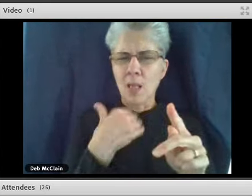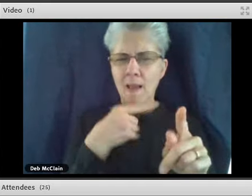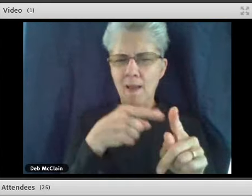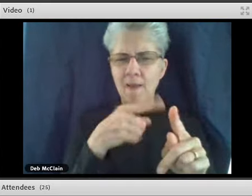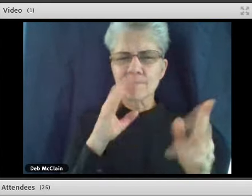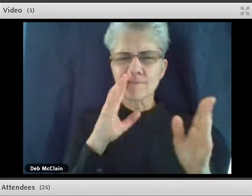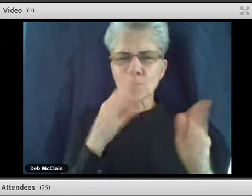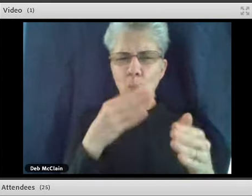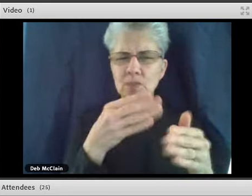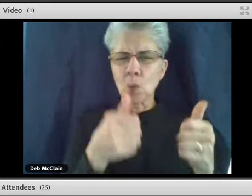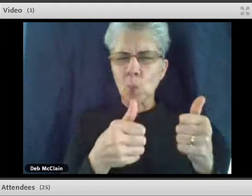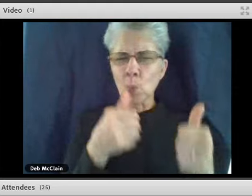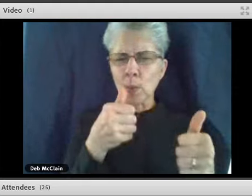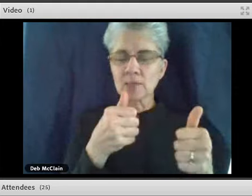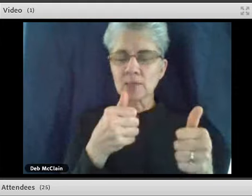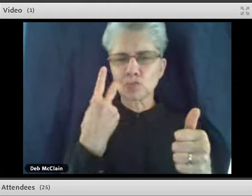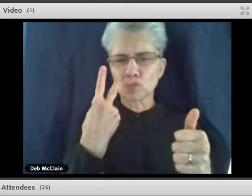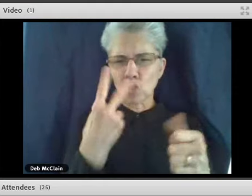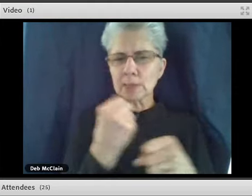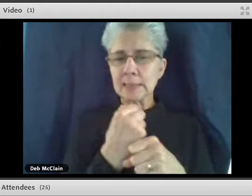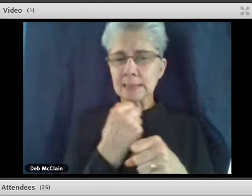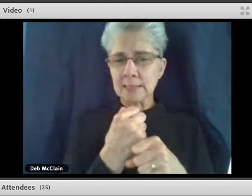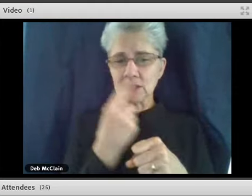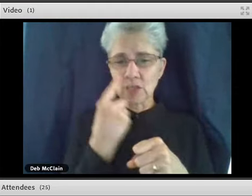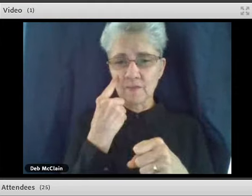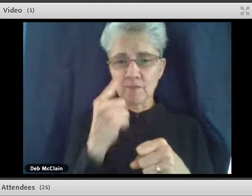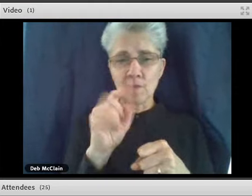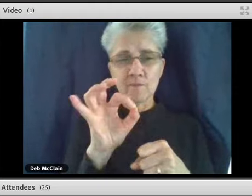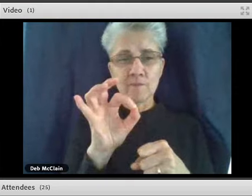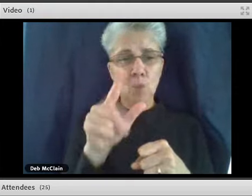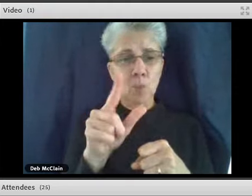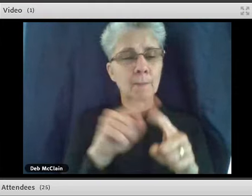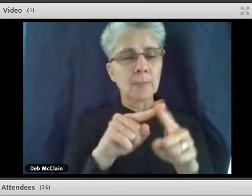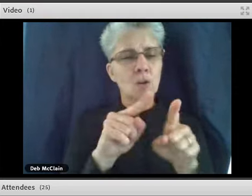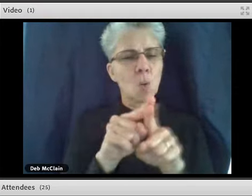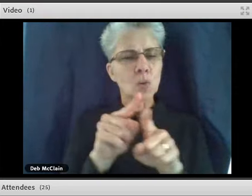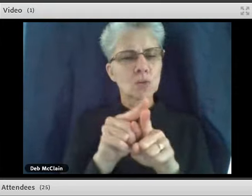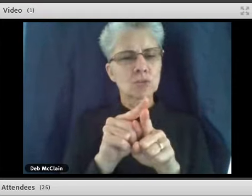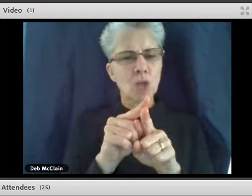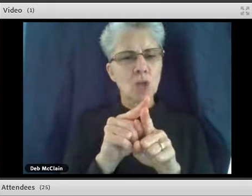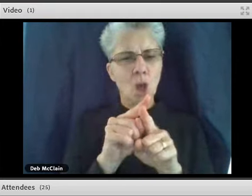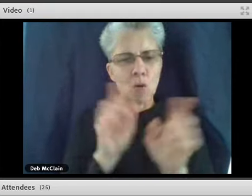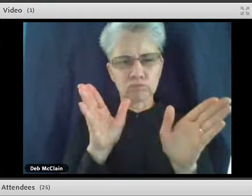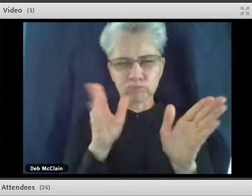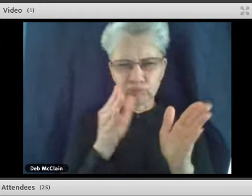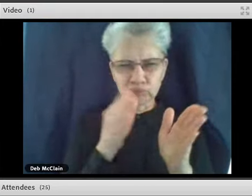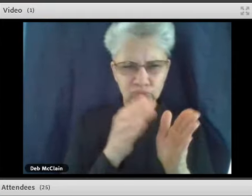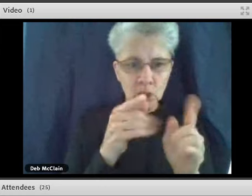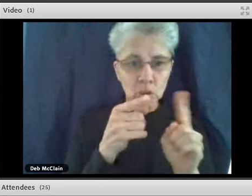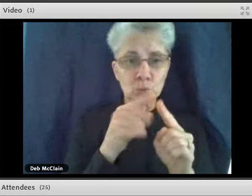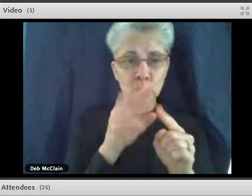well, what's the disability in your area? What's the highest things you need to focus on? We saw the statistics for Florida,